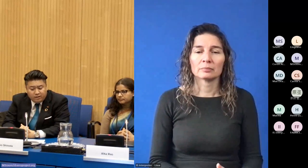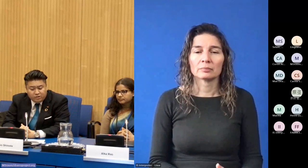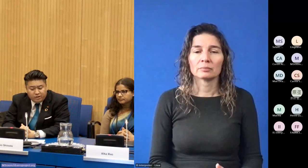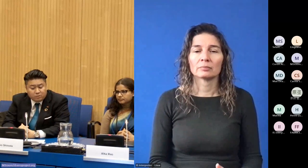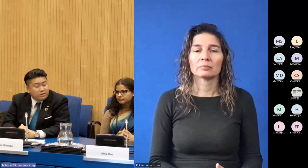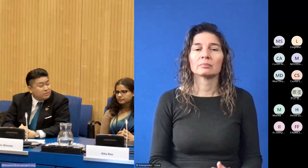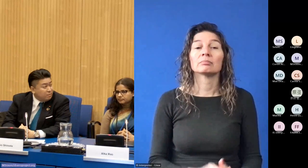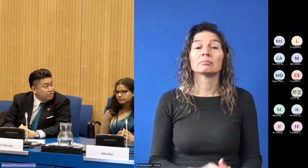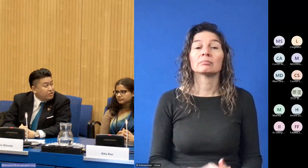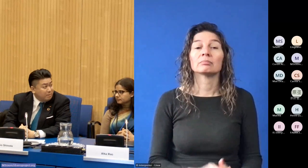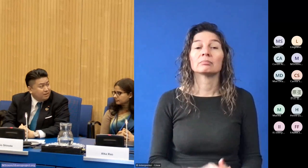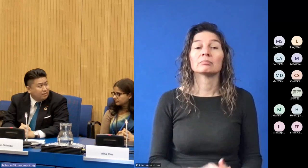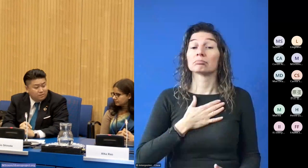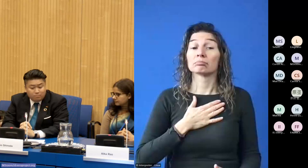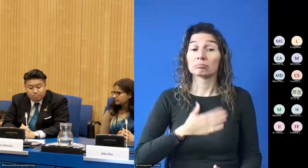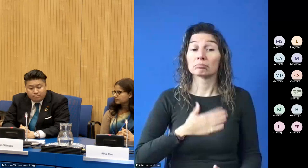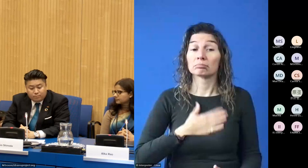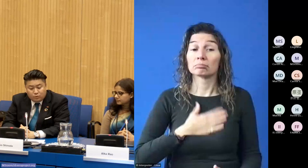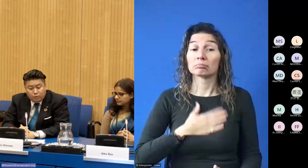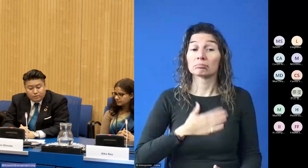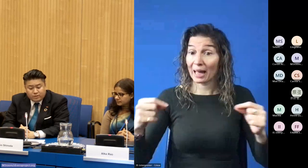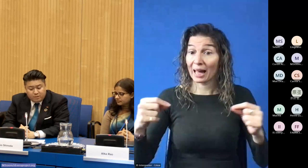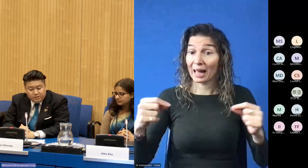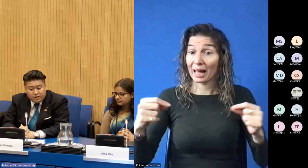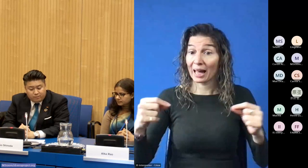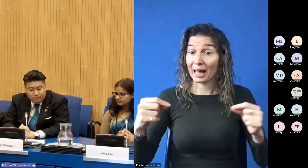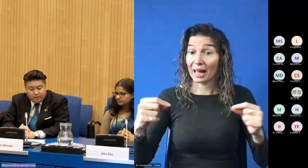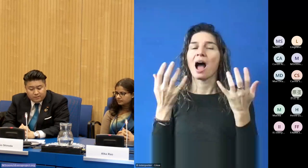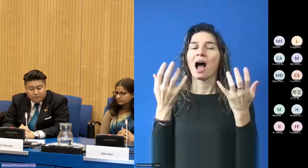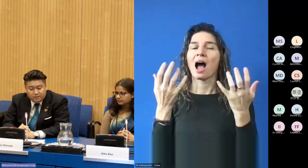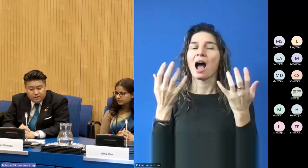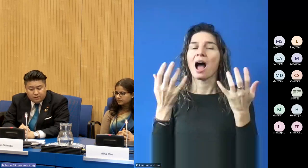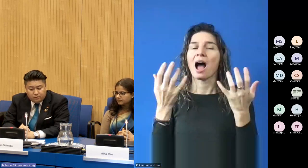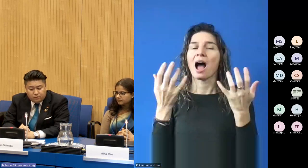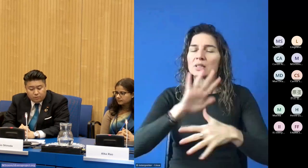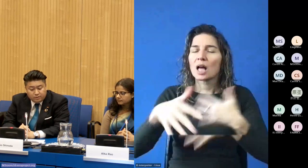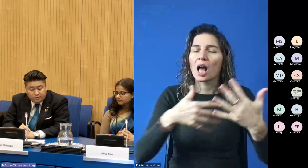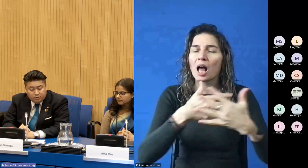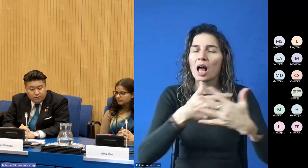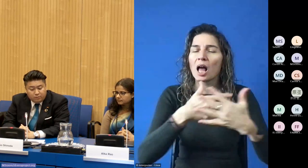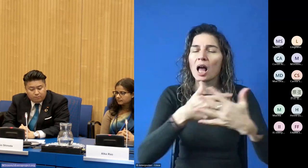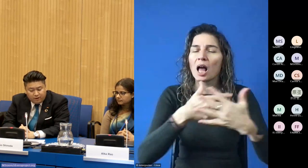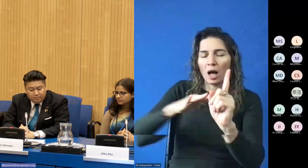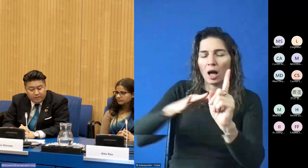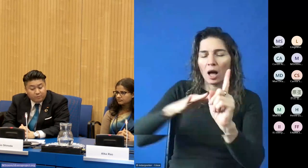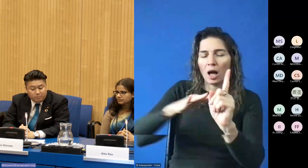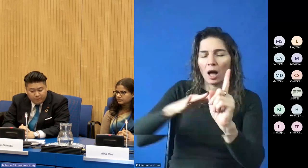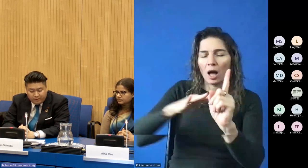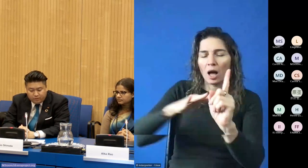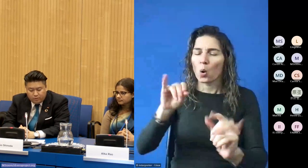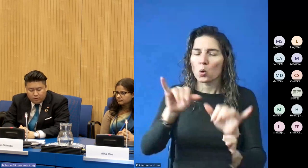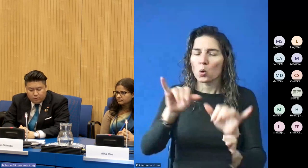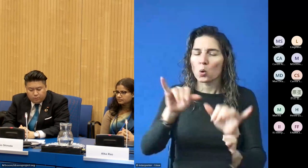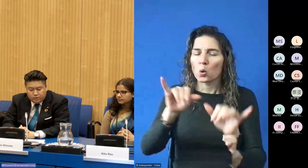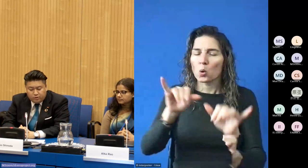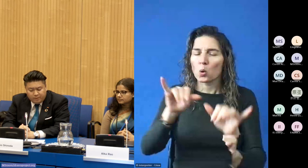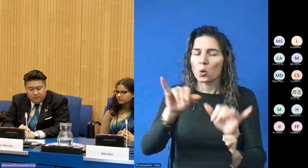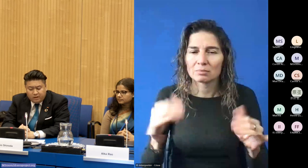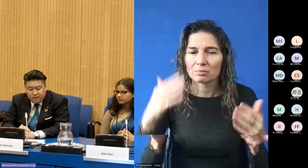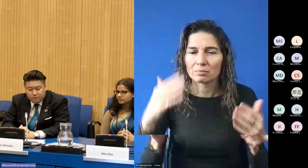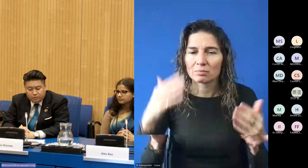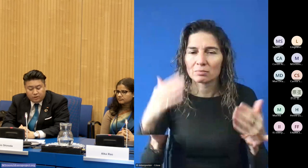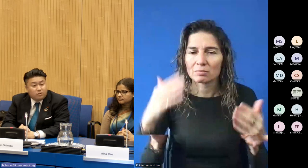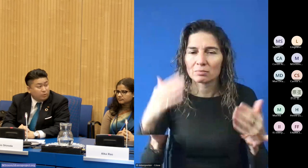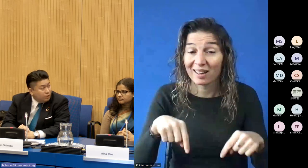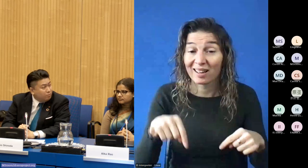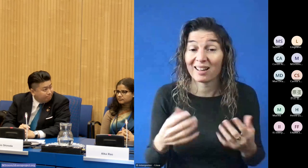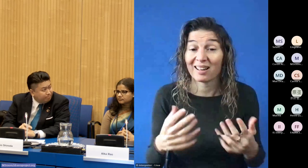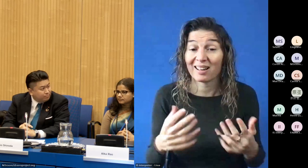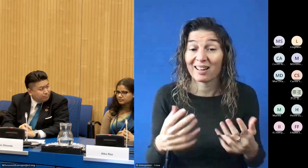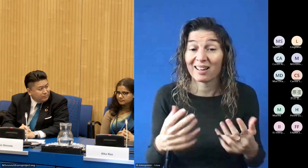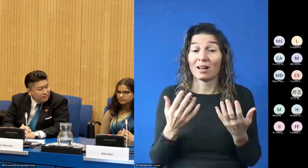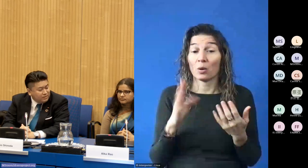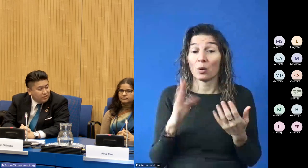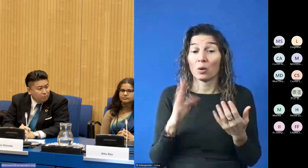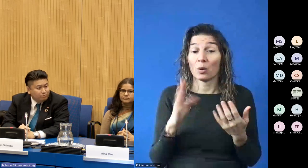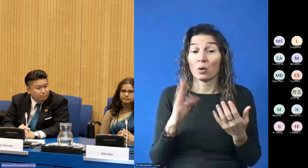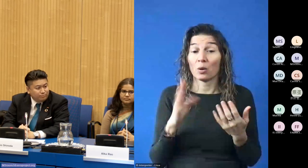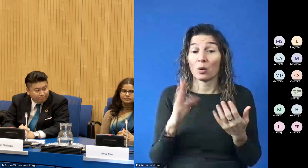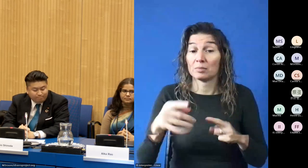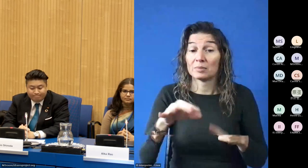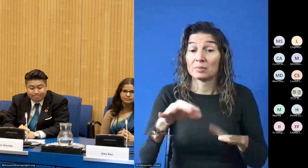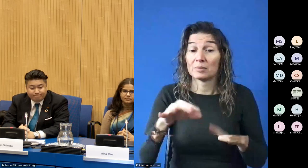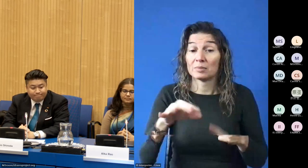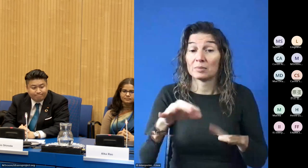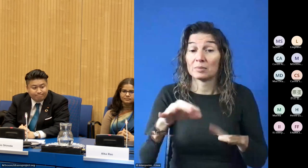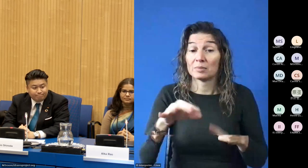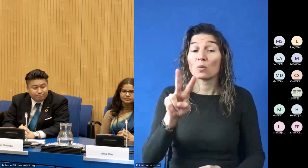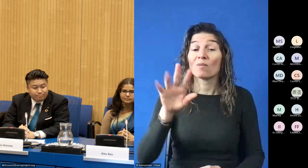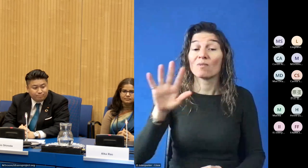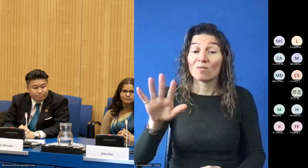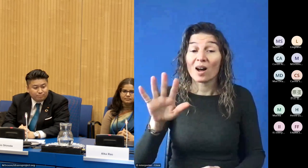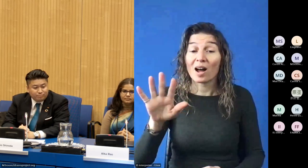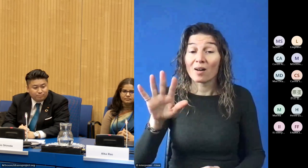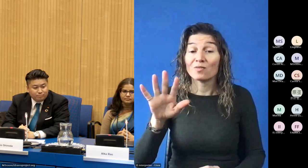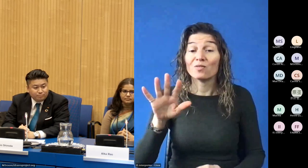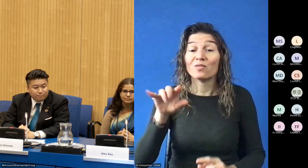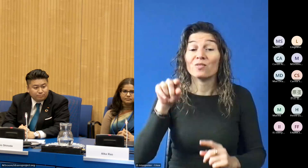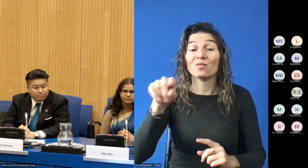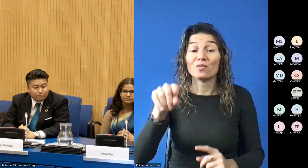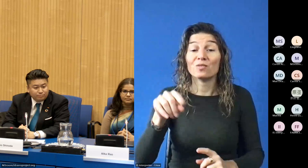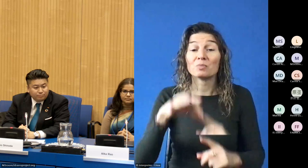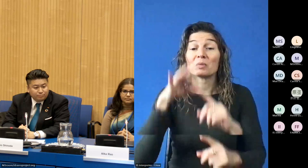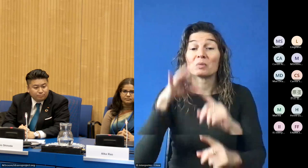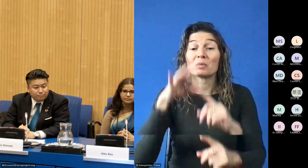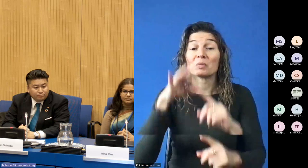language ecosystem in Japan. We have a special forecast which will be held in Tokyo. Thank you.